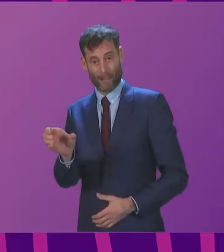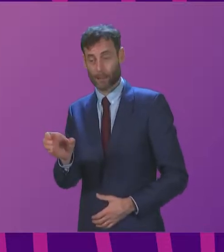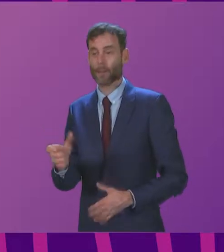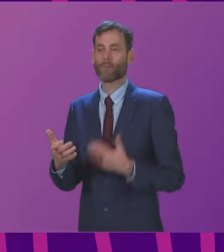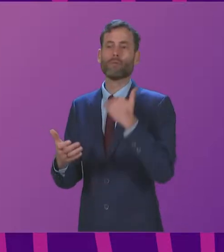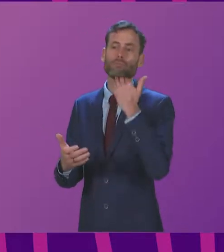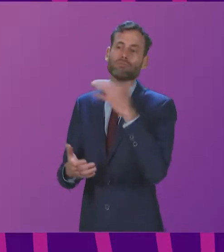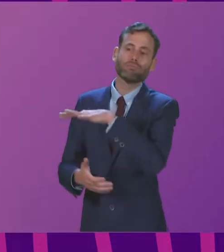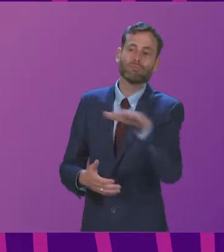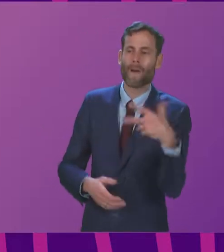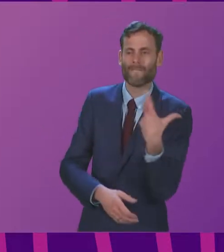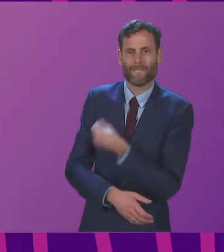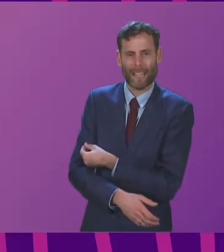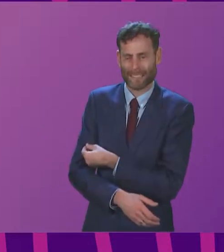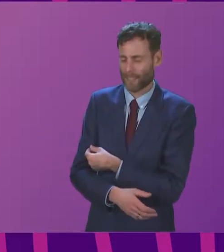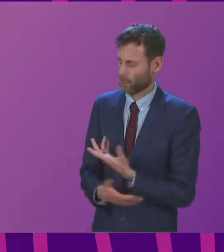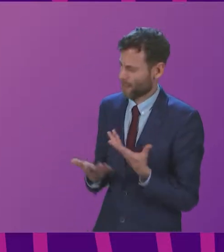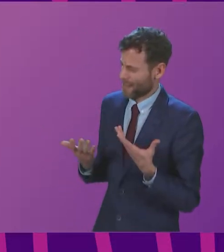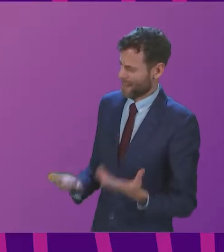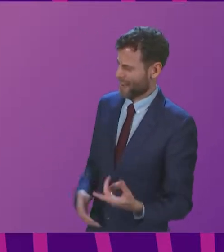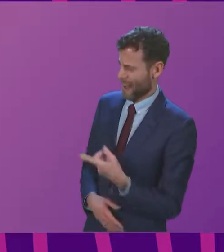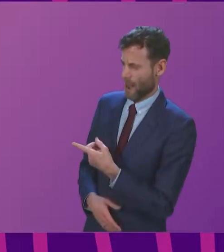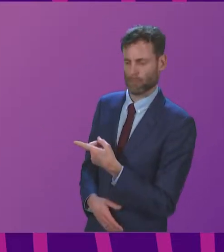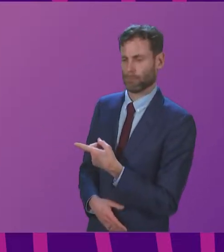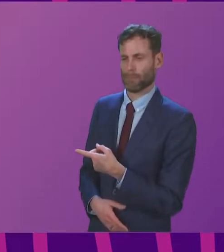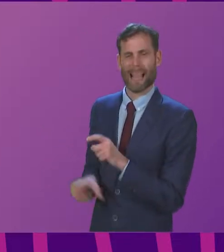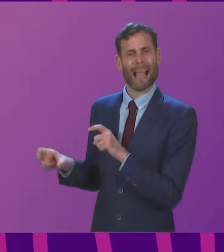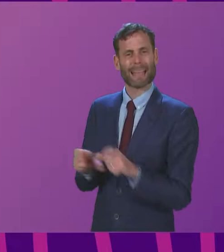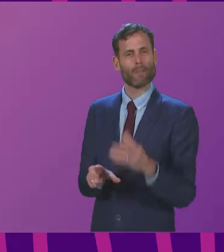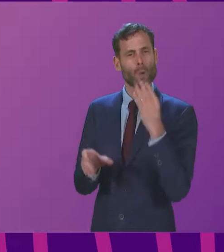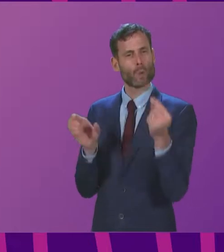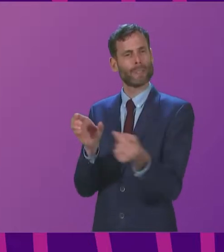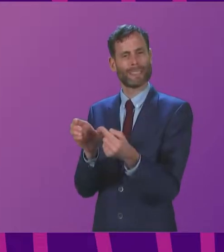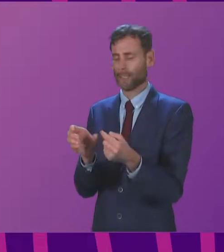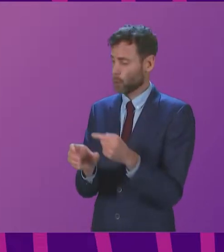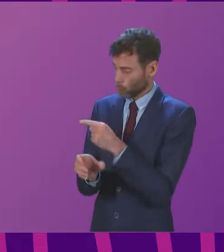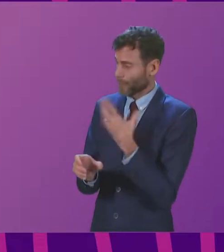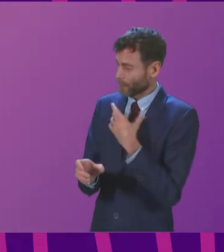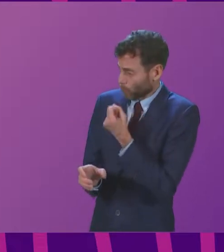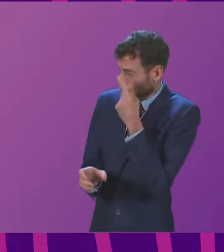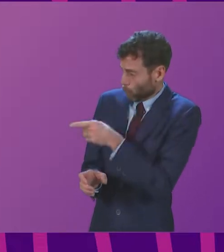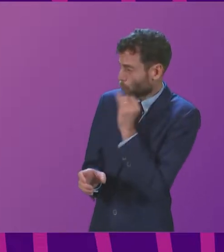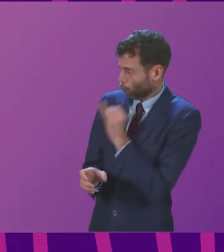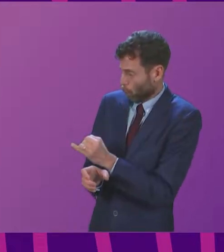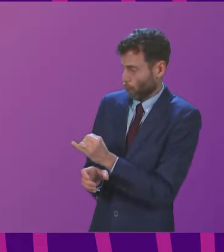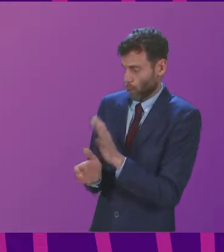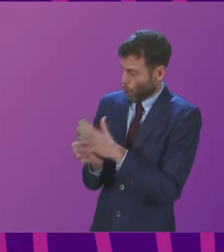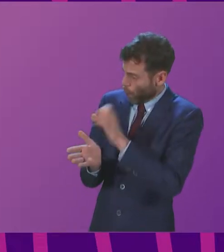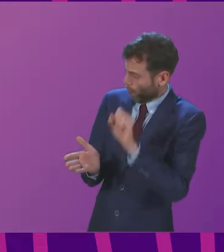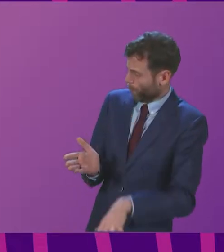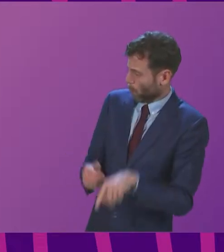Therefore, is it just embarrassment that is preventing the Scottish Government from accepting that it was wrong to begin with, abolishing vaccination passports